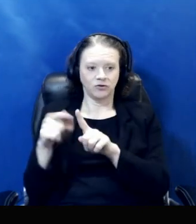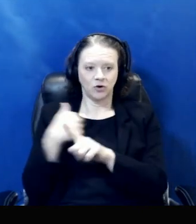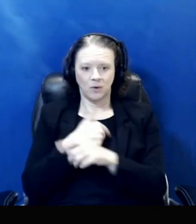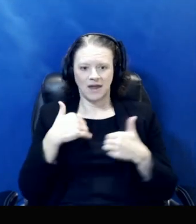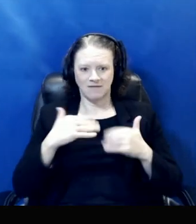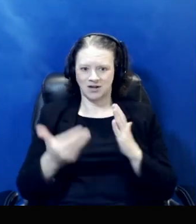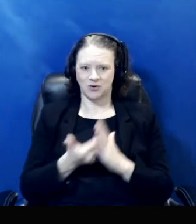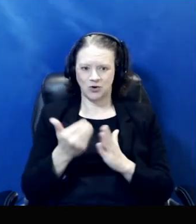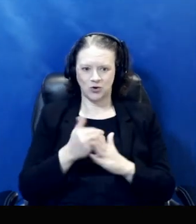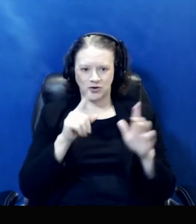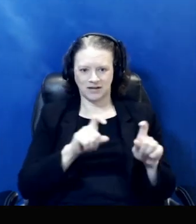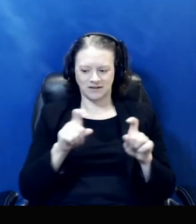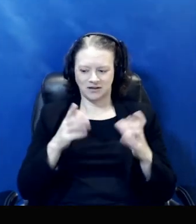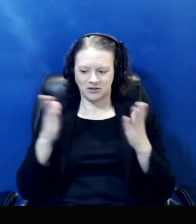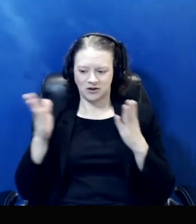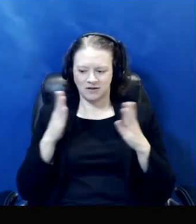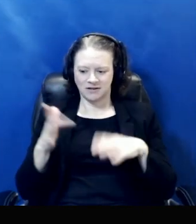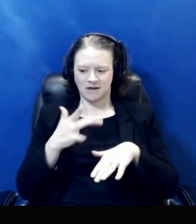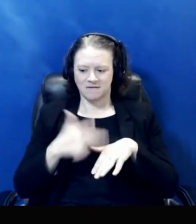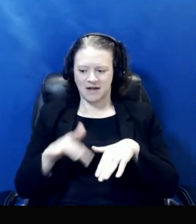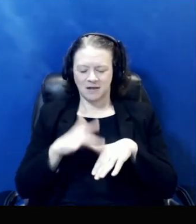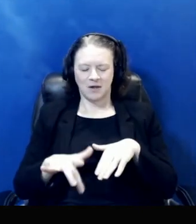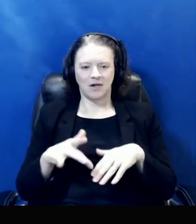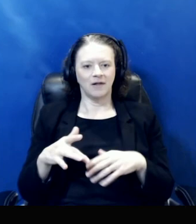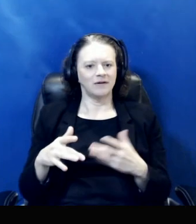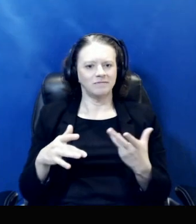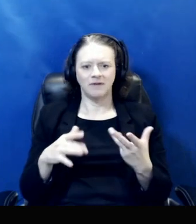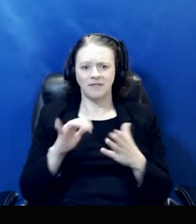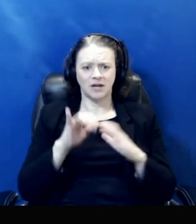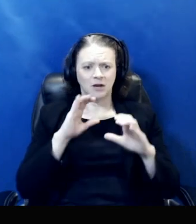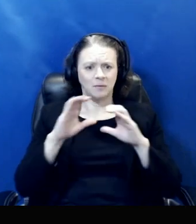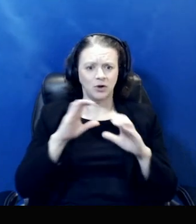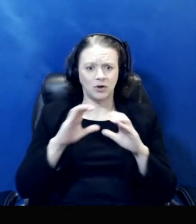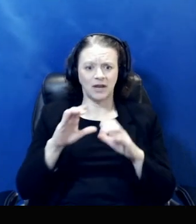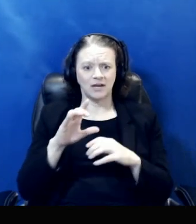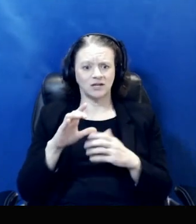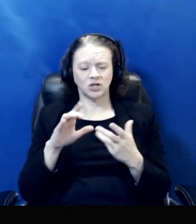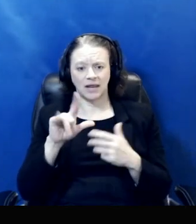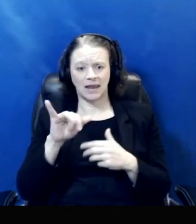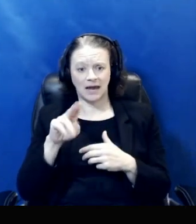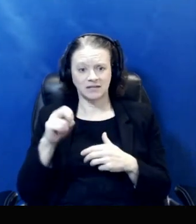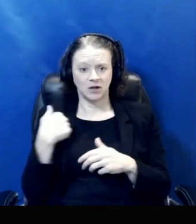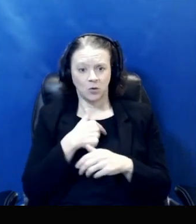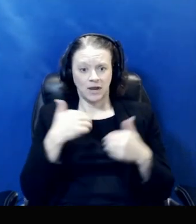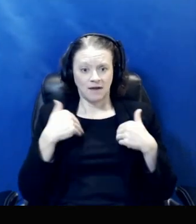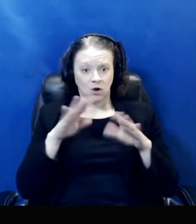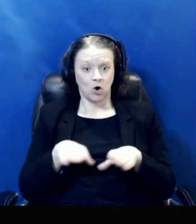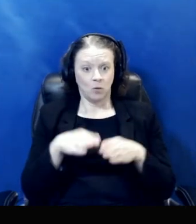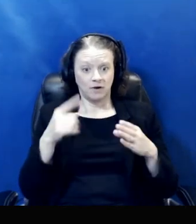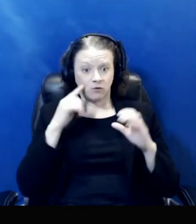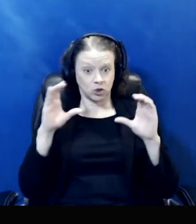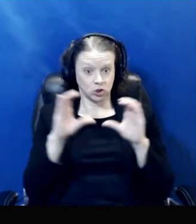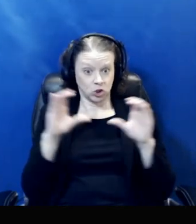The communication lines you already have open for cert are the ones that you're going to be able to use.